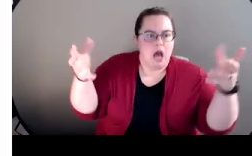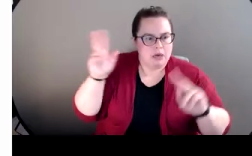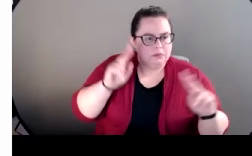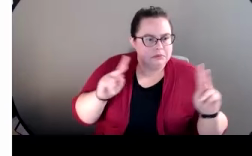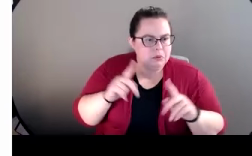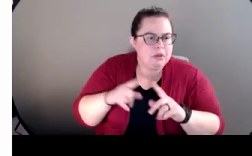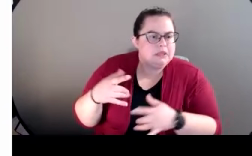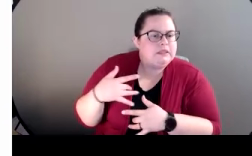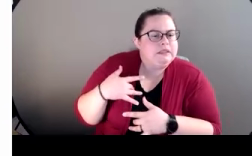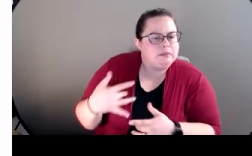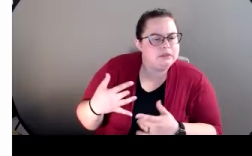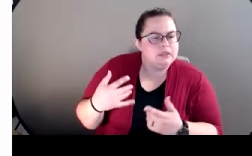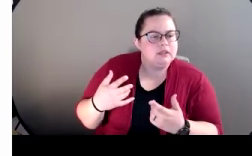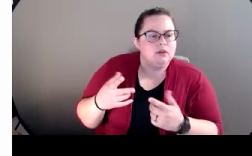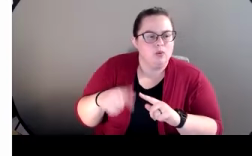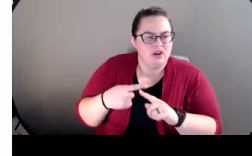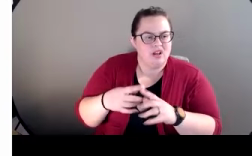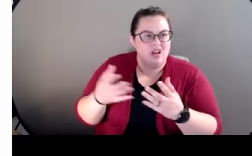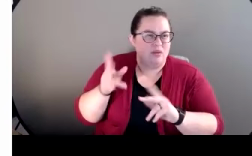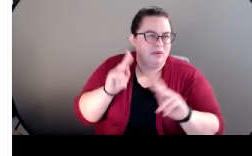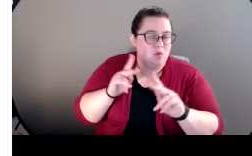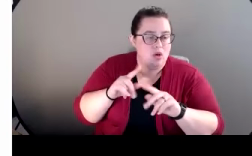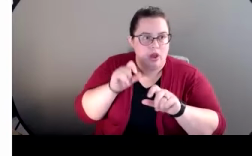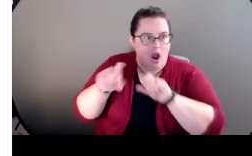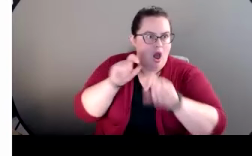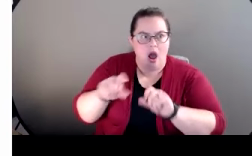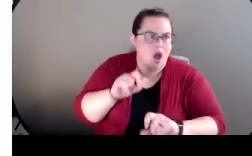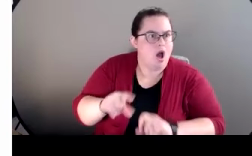in the chat, sometimes it's difficult for us to find your questions.